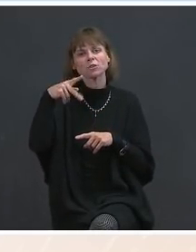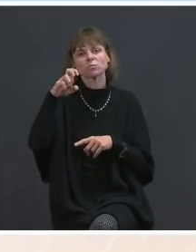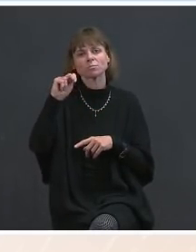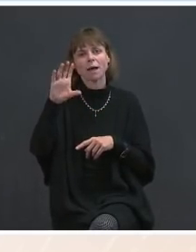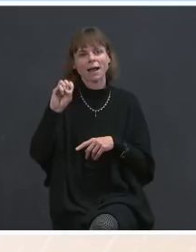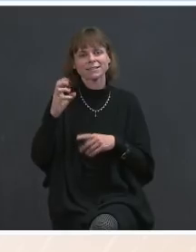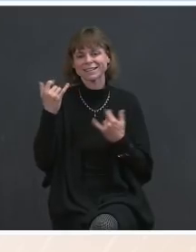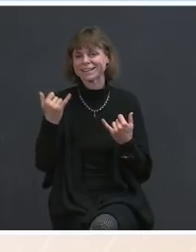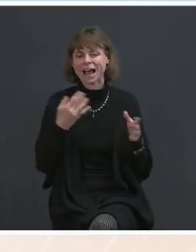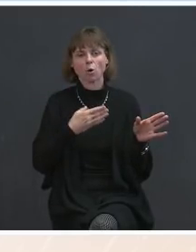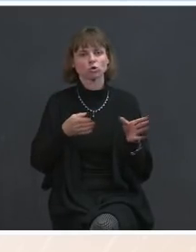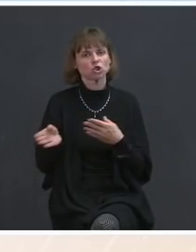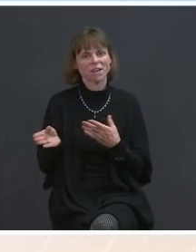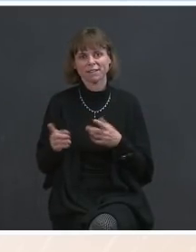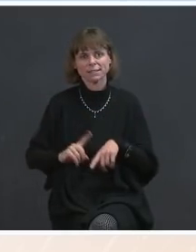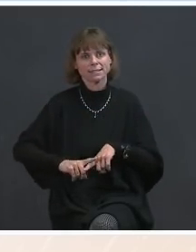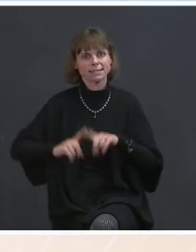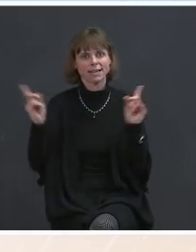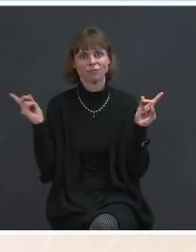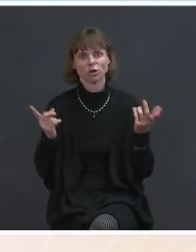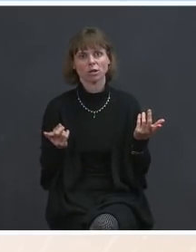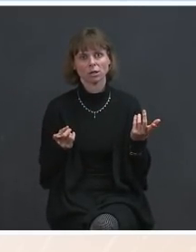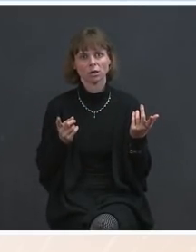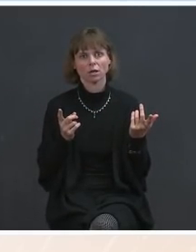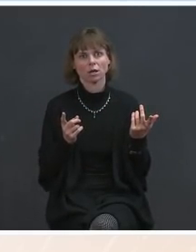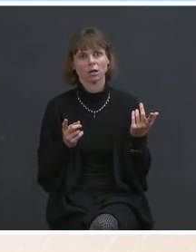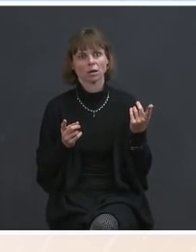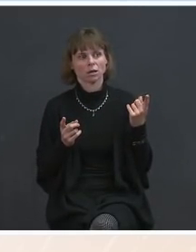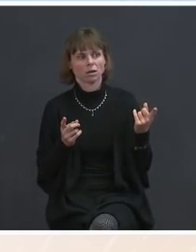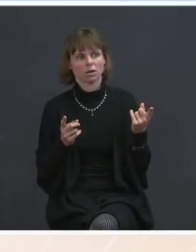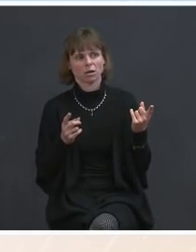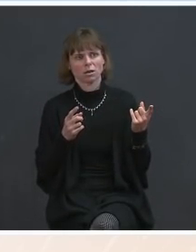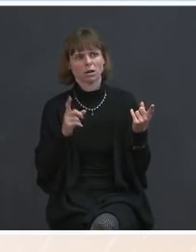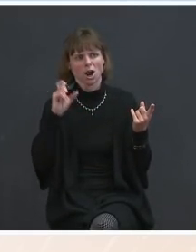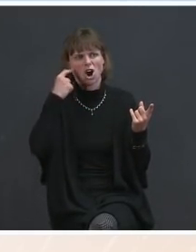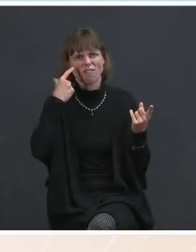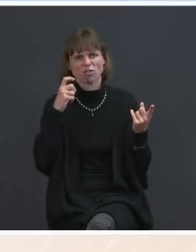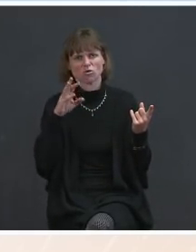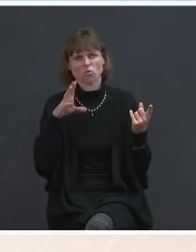to somebody like Governor Cuomo in this point in time. I'm wondering if perhaps the White House wants to shift